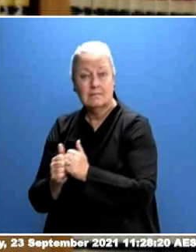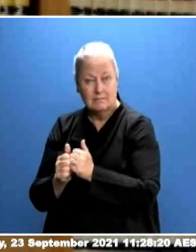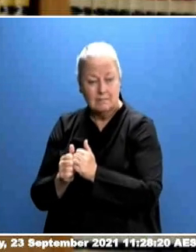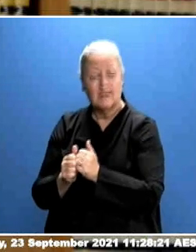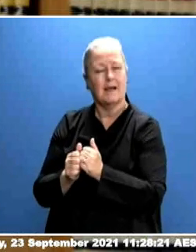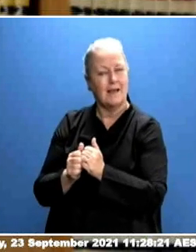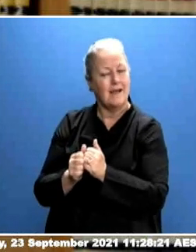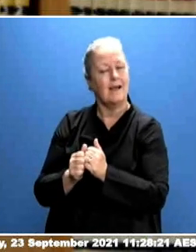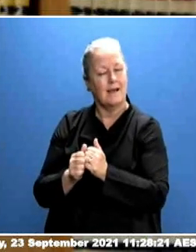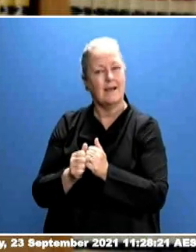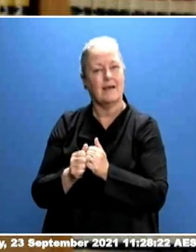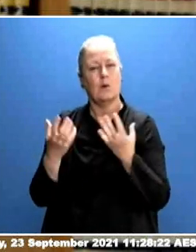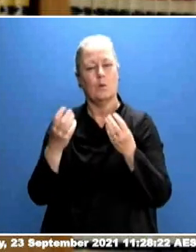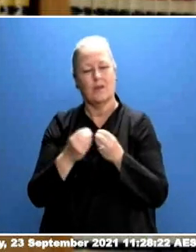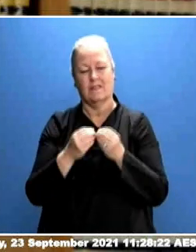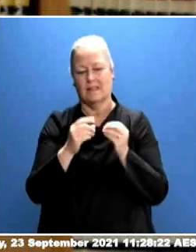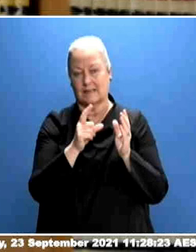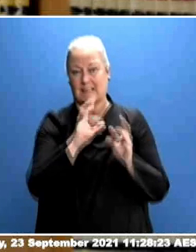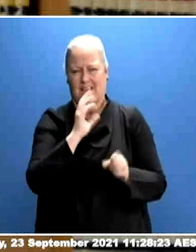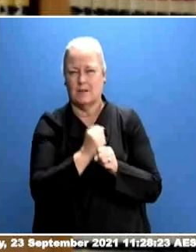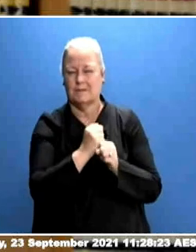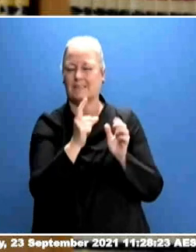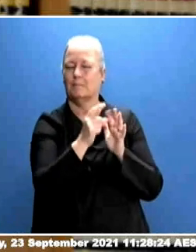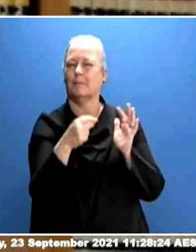at a much higher departmental level to look at how we can better connect